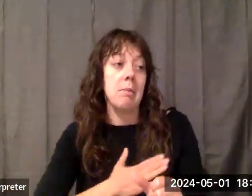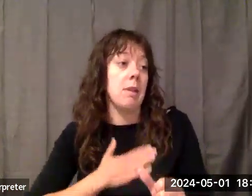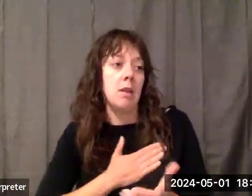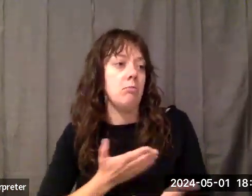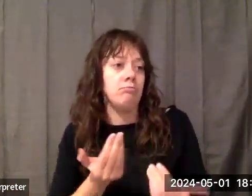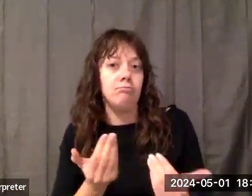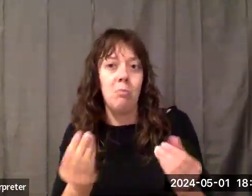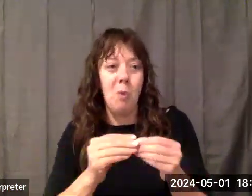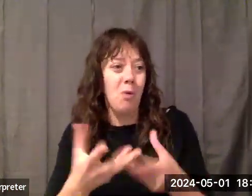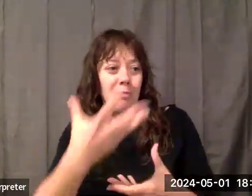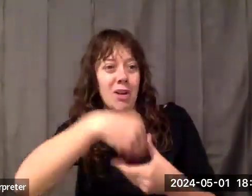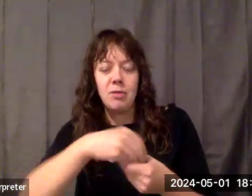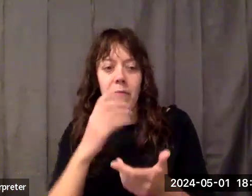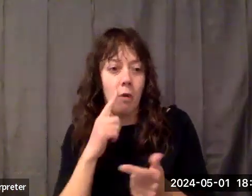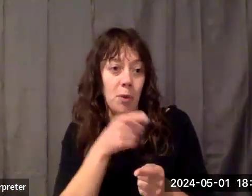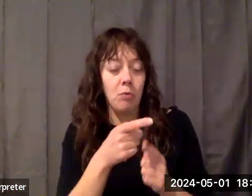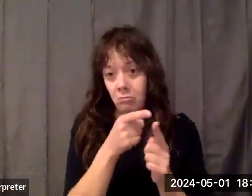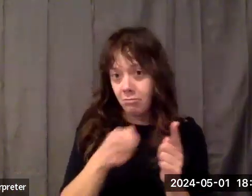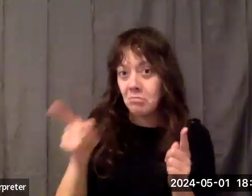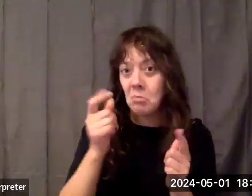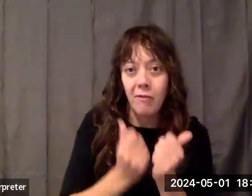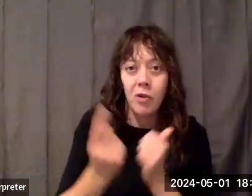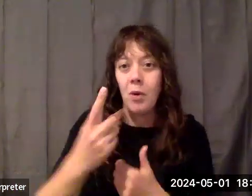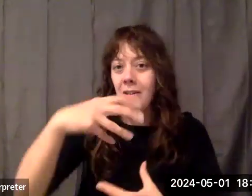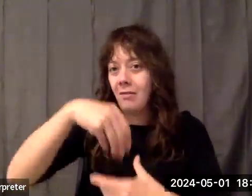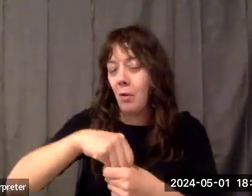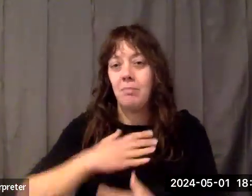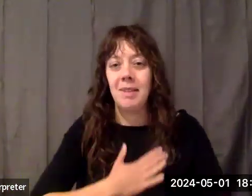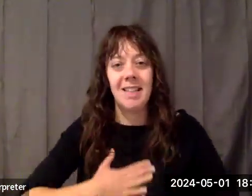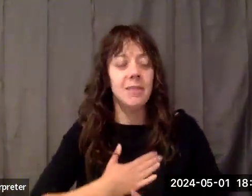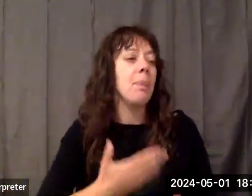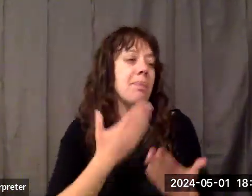of you that have joined tonight joining those things. So thank you Reba for that feedback.